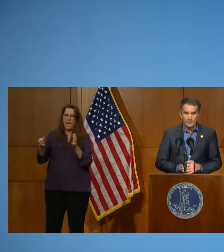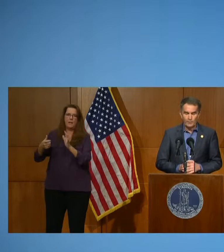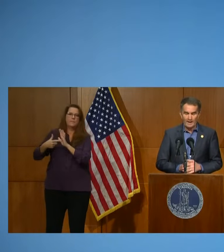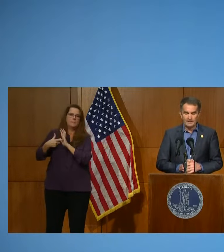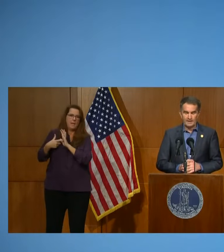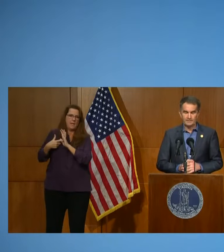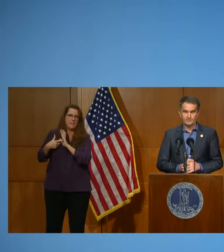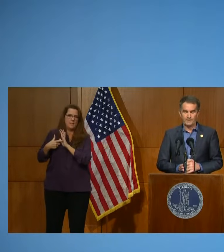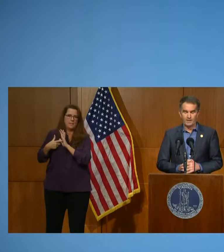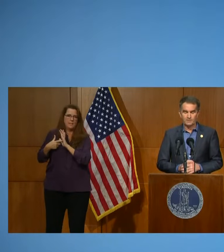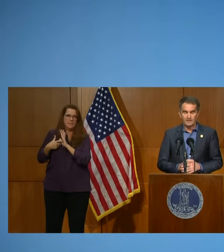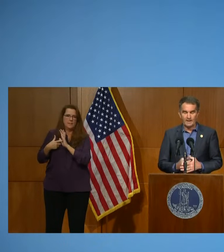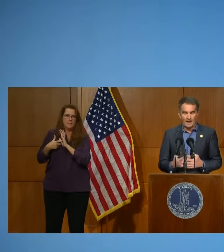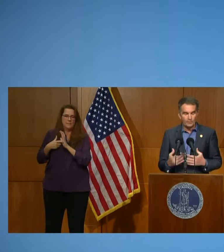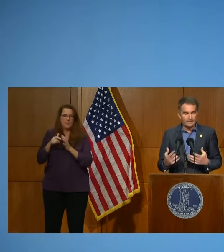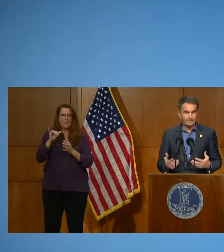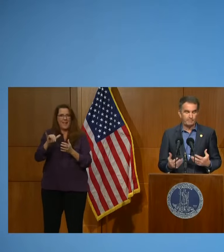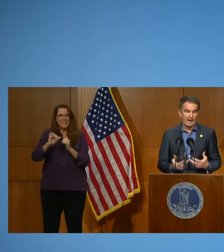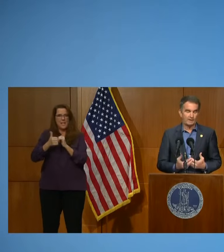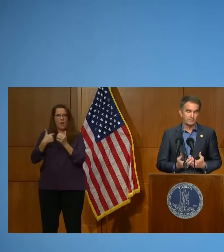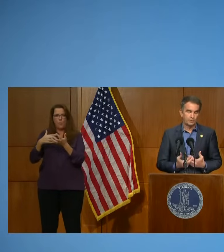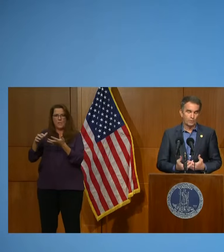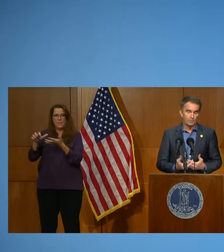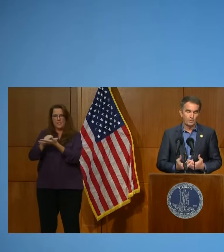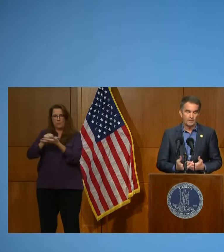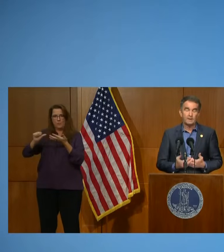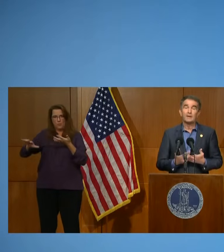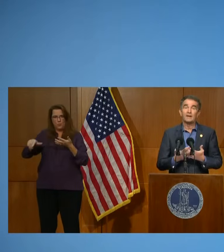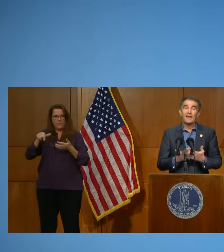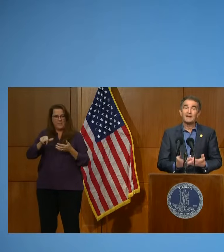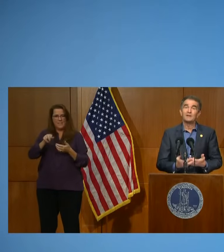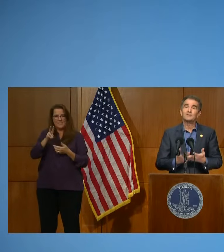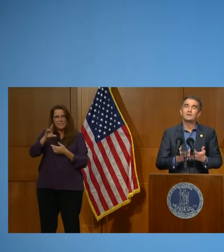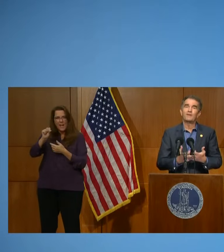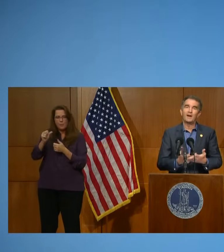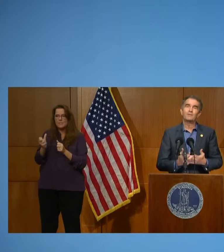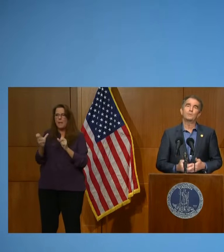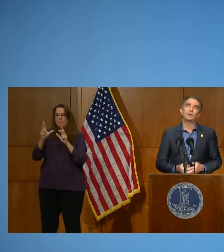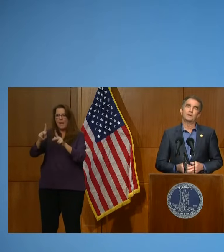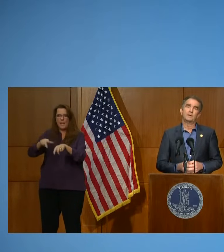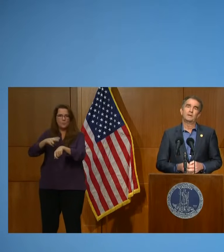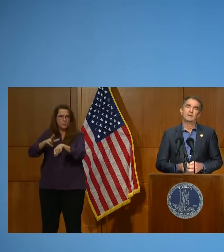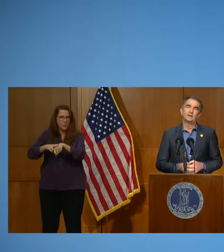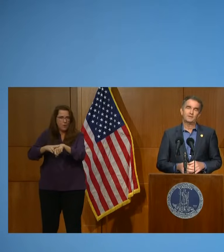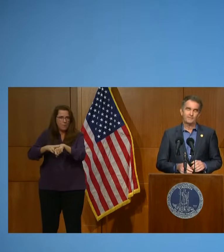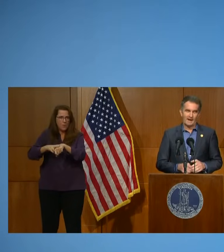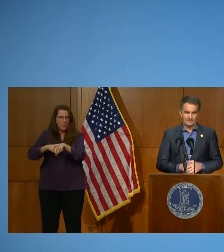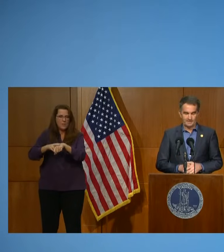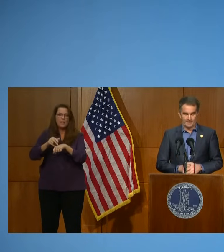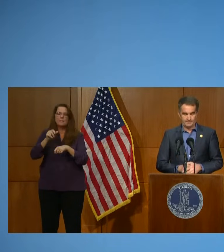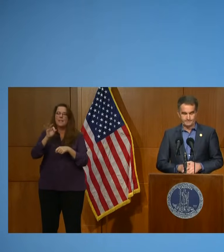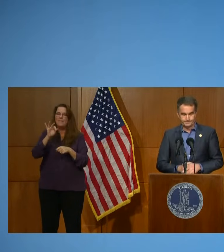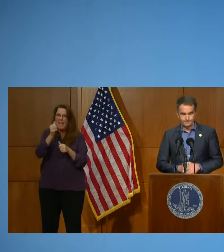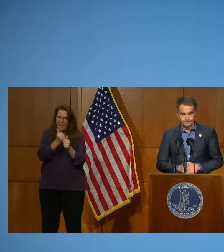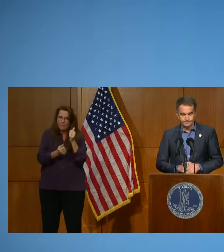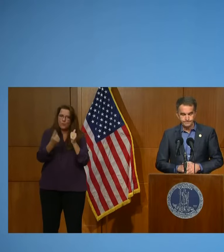VACCINATED AND THERE WILL BE A LOT OF DEMAND. THAT IS HOW WE